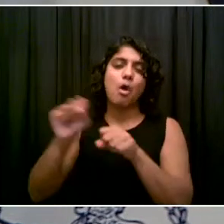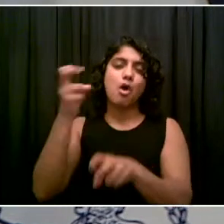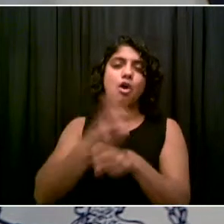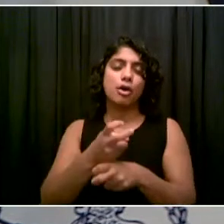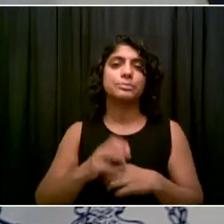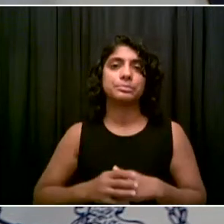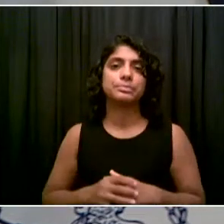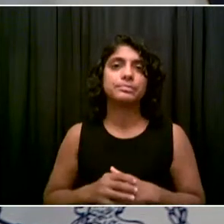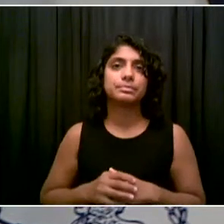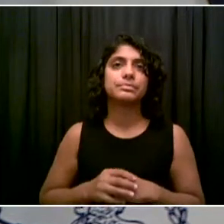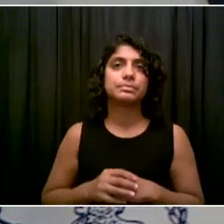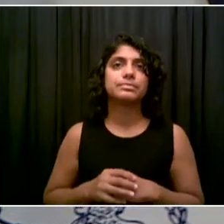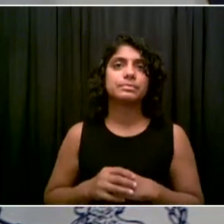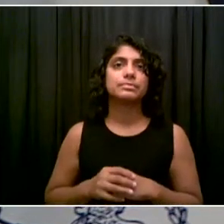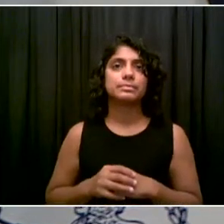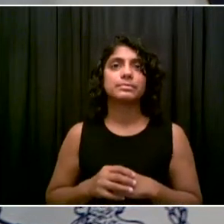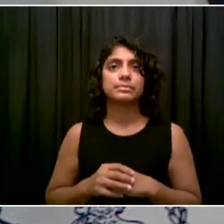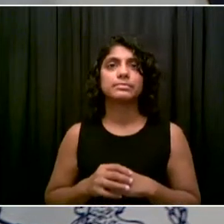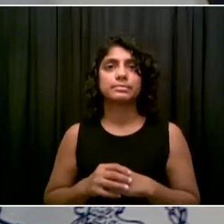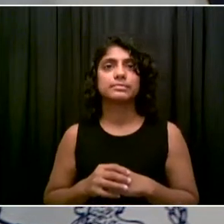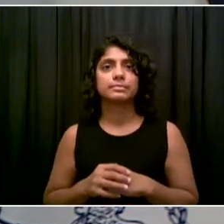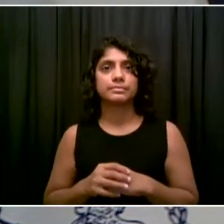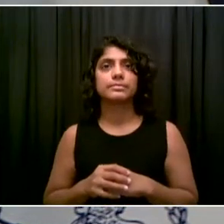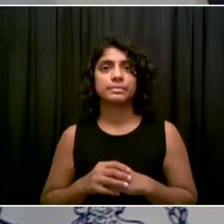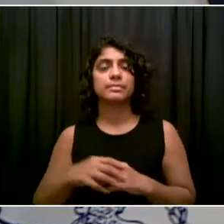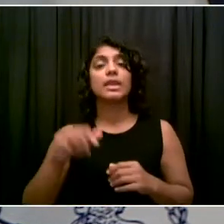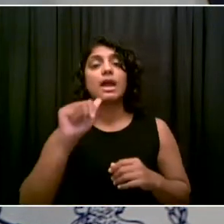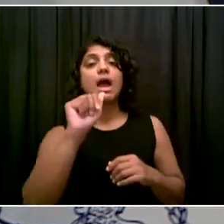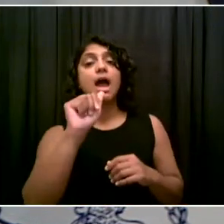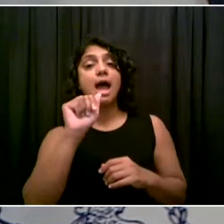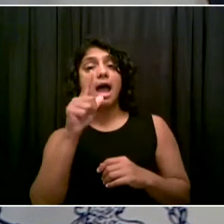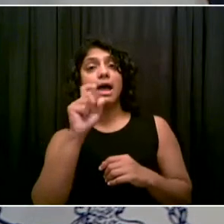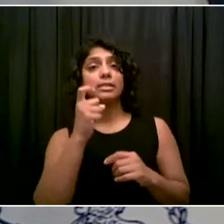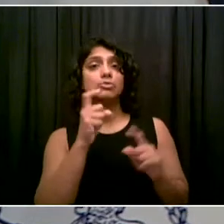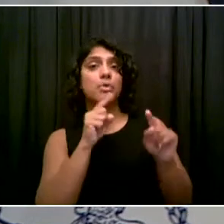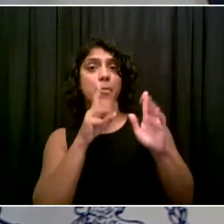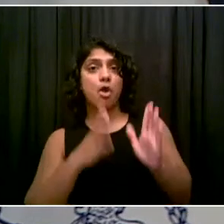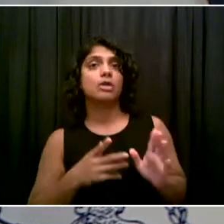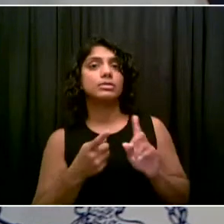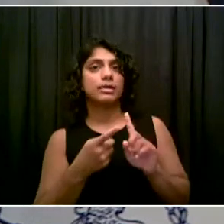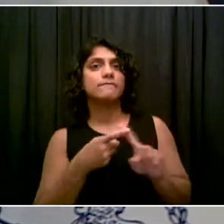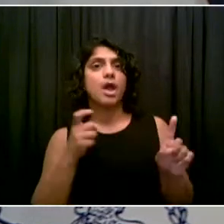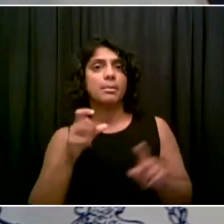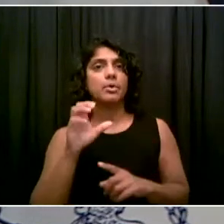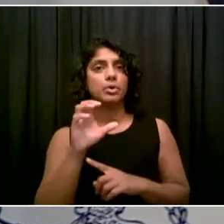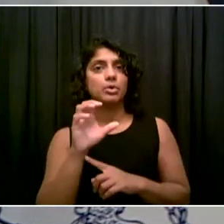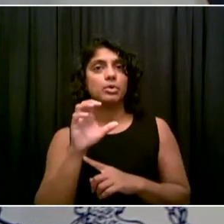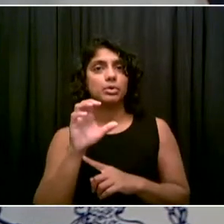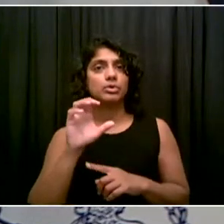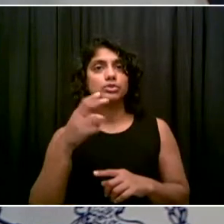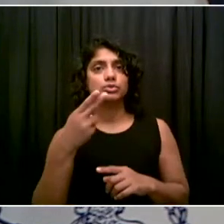HARD TO GET AS MANY LOCATIONS ONLINE AS POSSIBLE. OUR NEXT QUESTION GOES TO